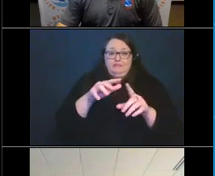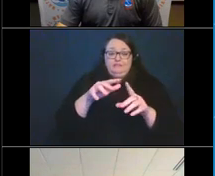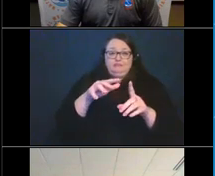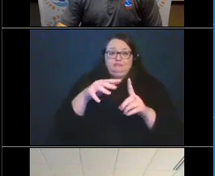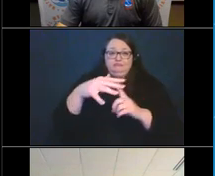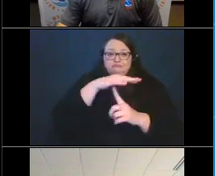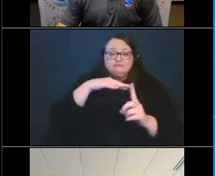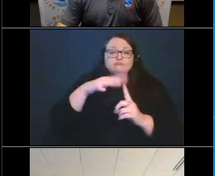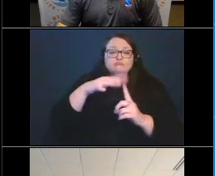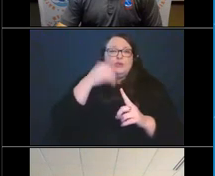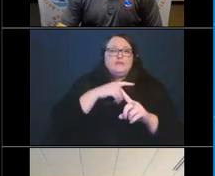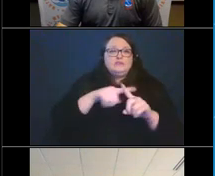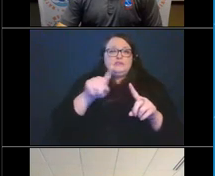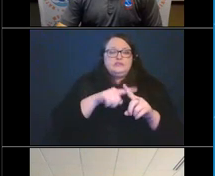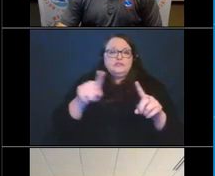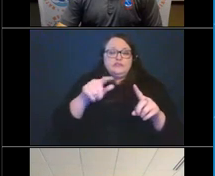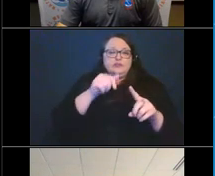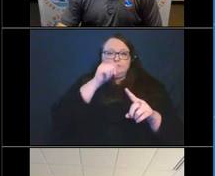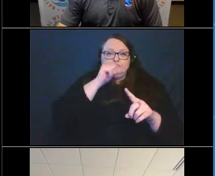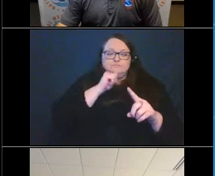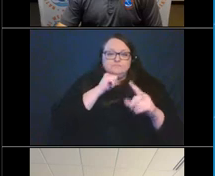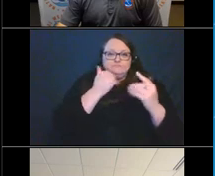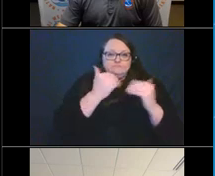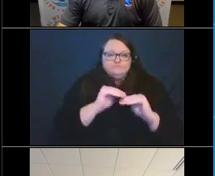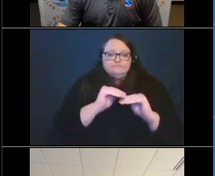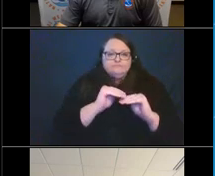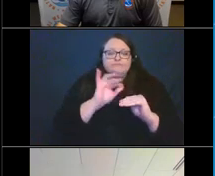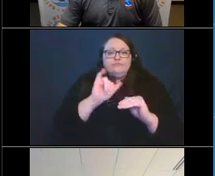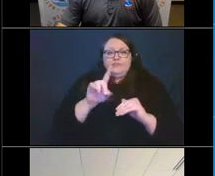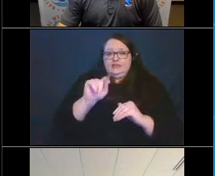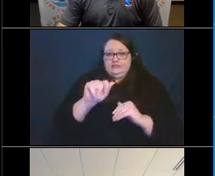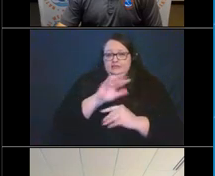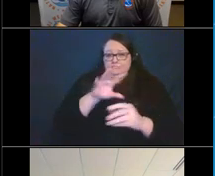different thresholds essentially because that data is incorporated into the climatology grid